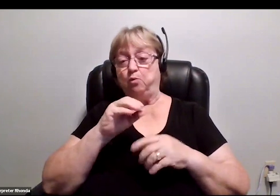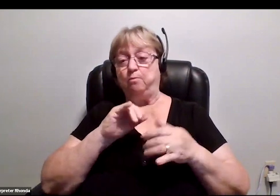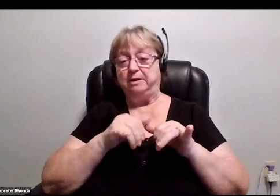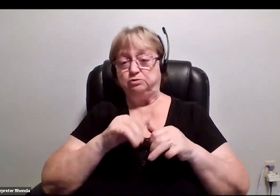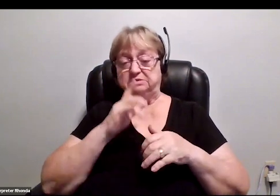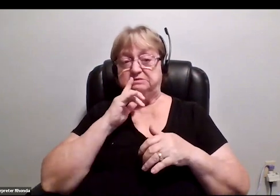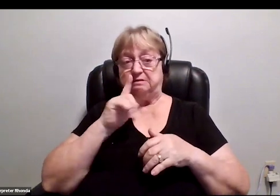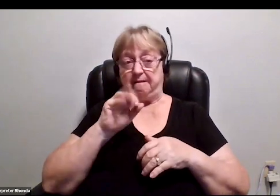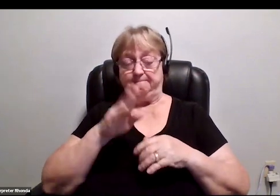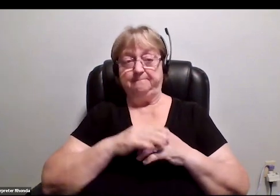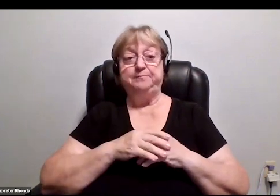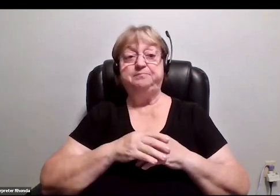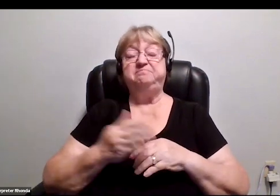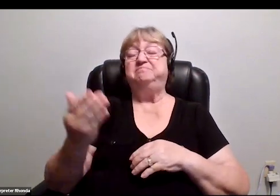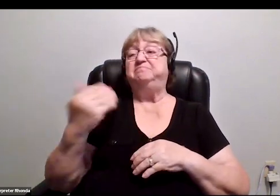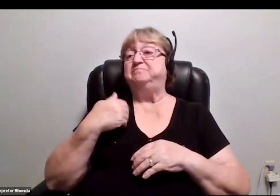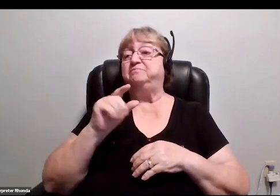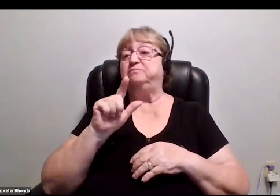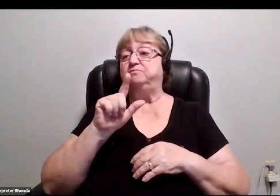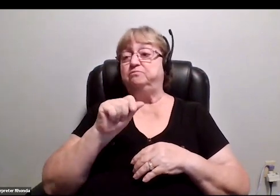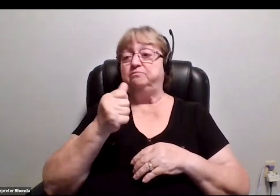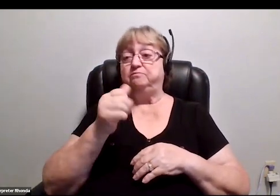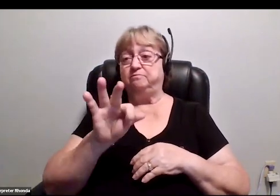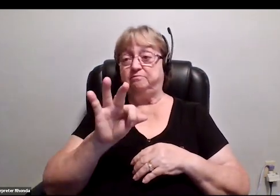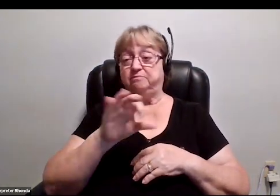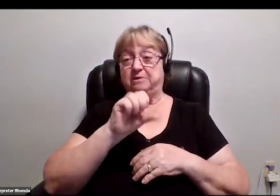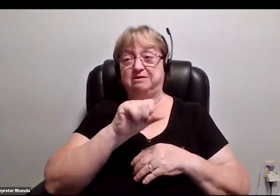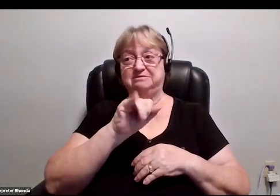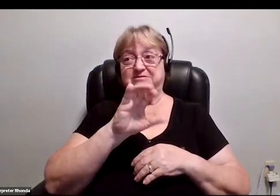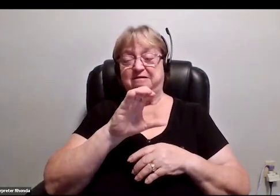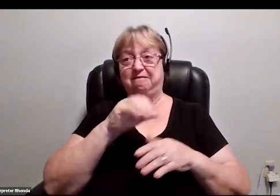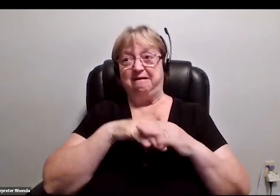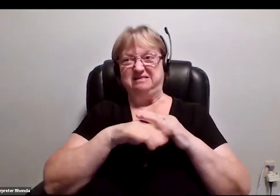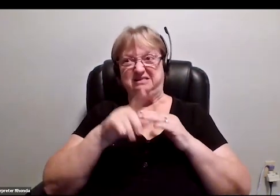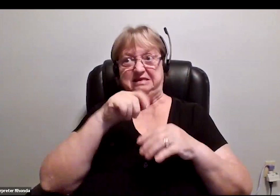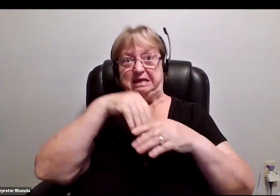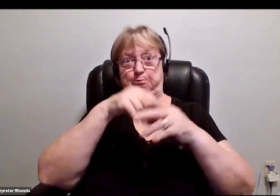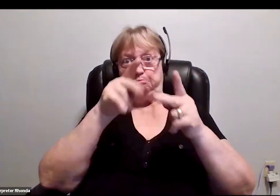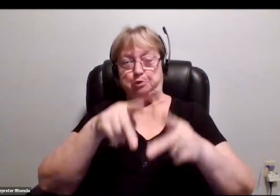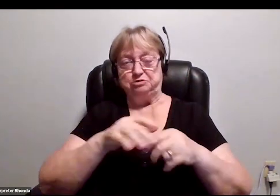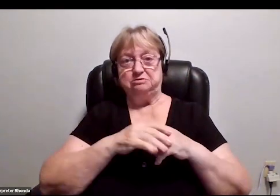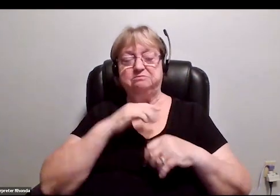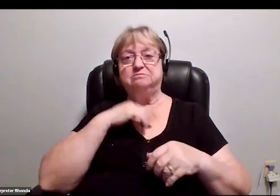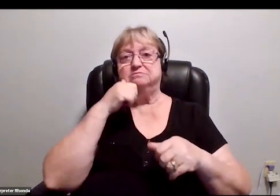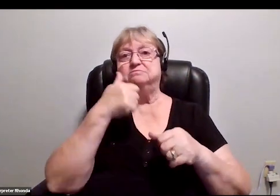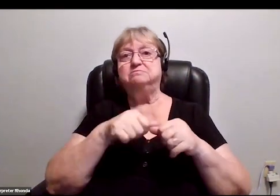Back at 2019 SciAccess, which was in-person, I remember leaving the conference feeling